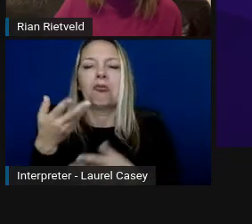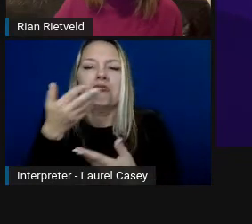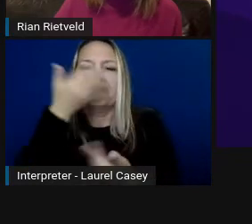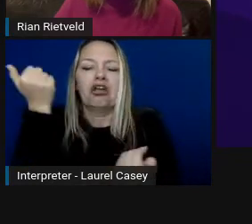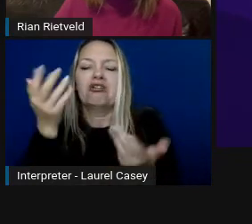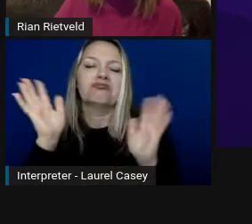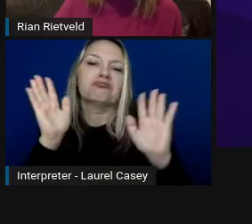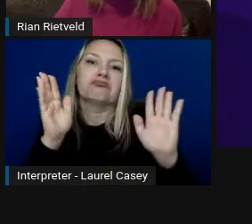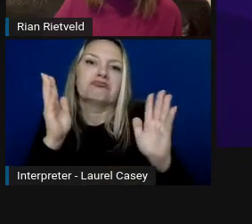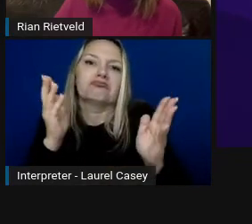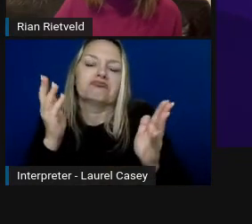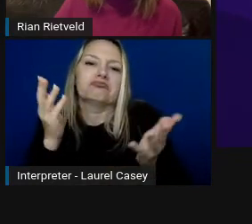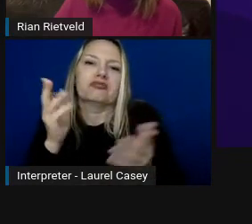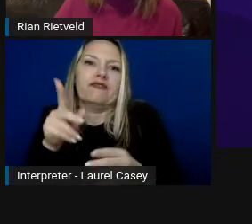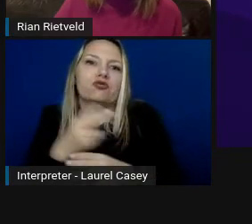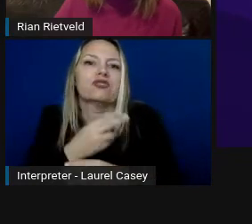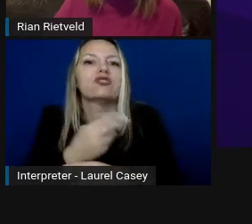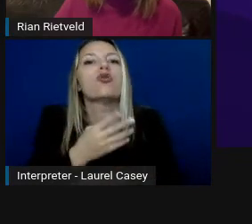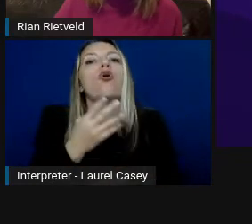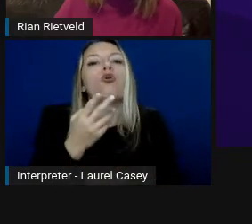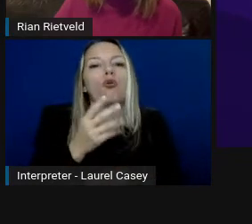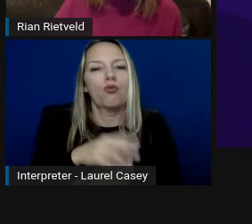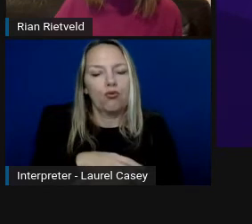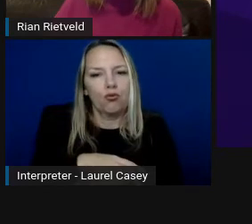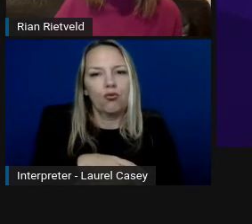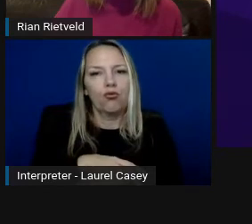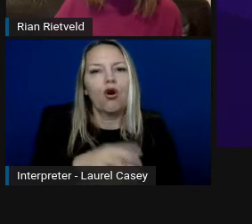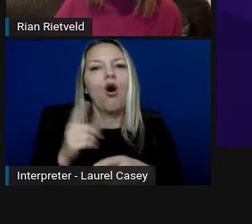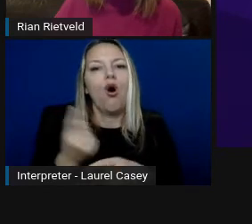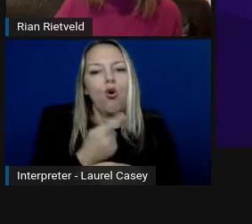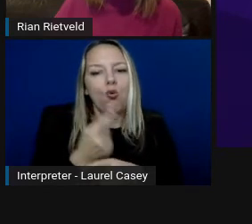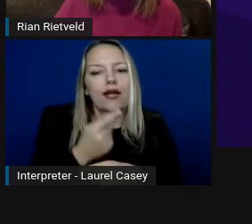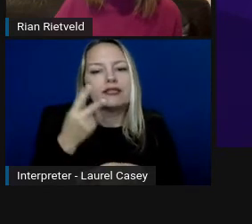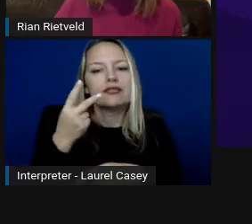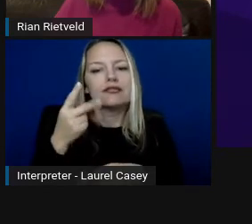Always test with the keyboard and make sure that you have focus and active states.